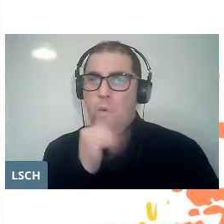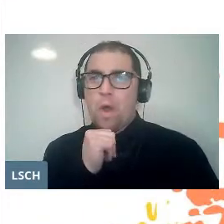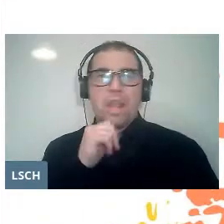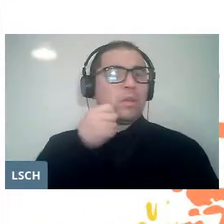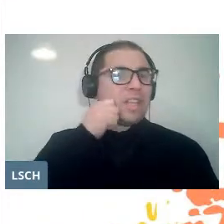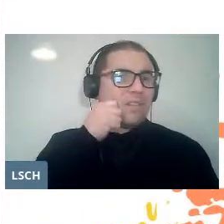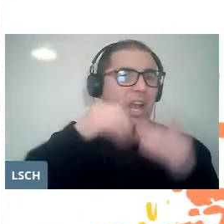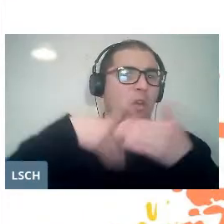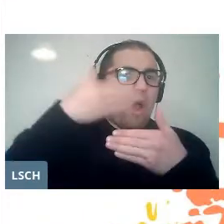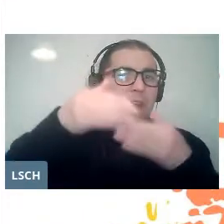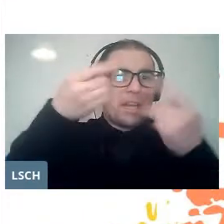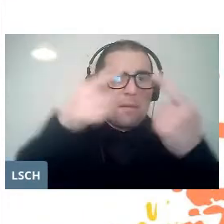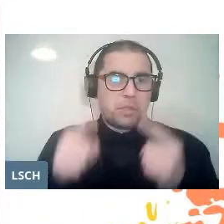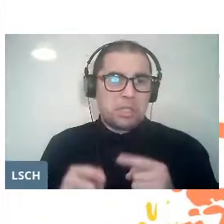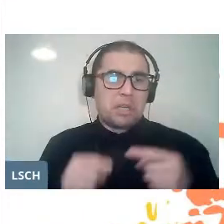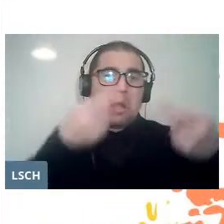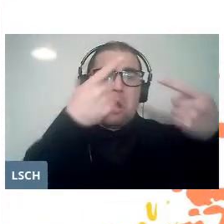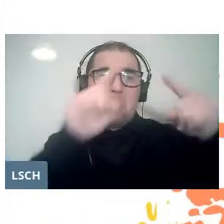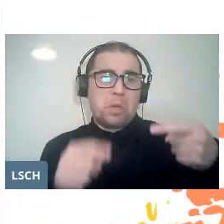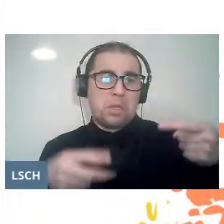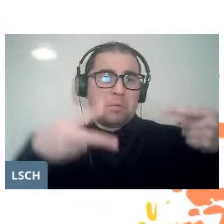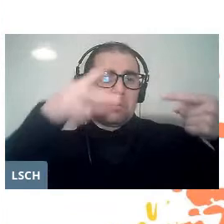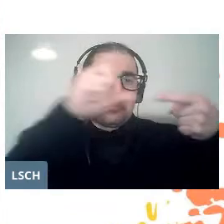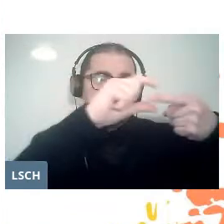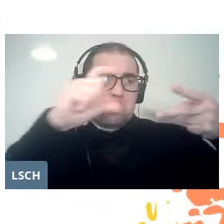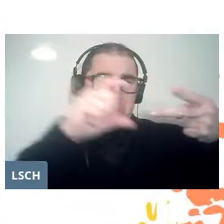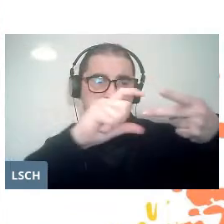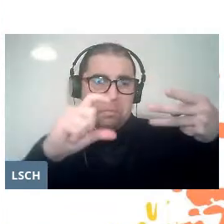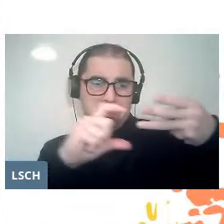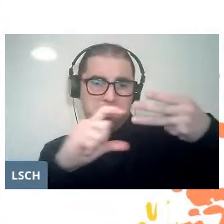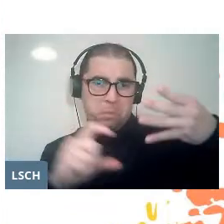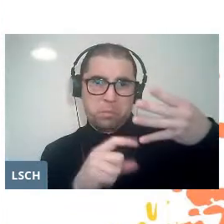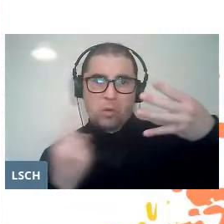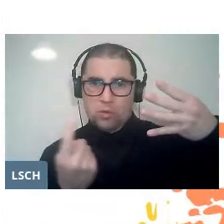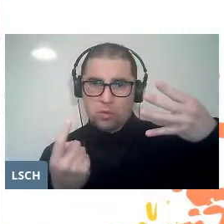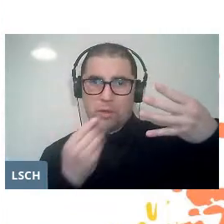It's music that we could call, as it appears in many books: pure music,